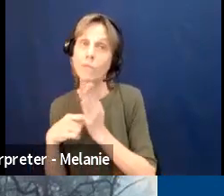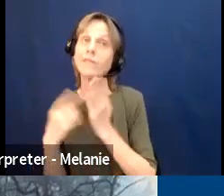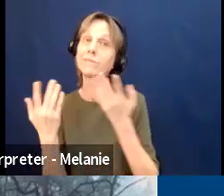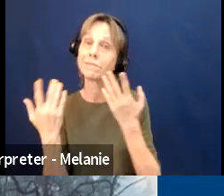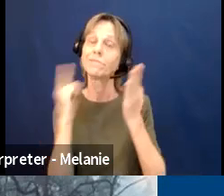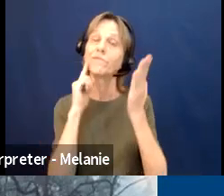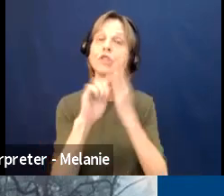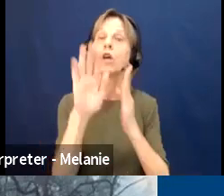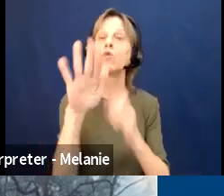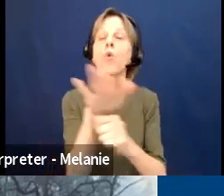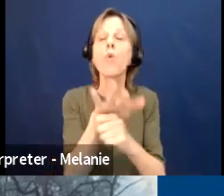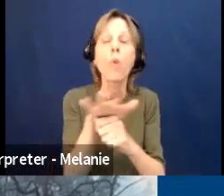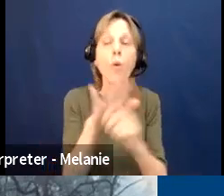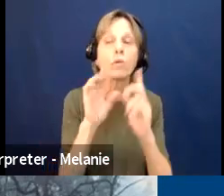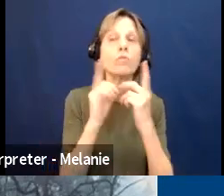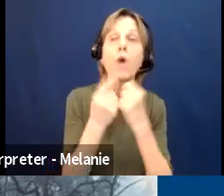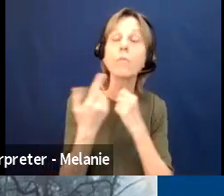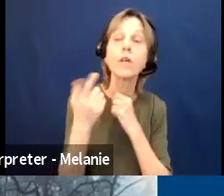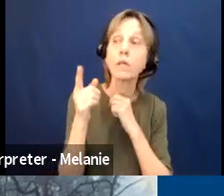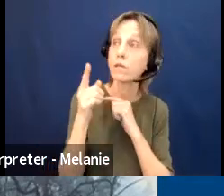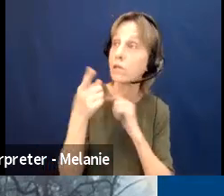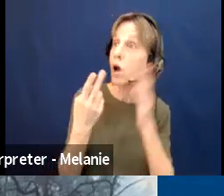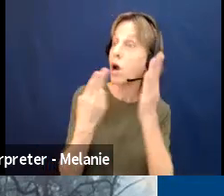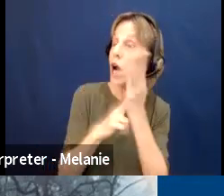do contractors have to be licensed what kind of license do they need do they have a list